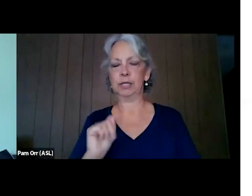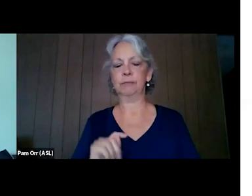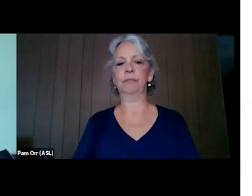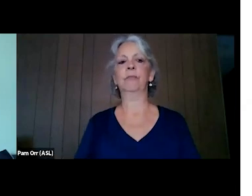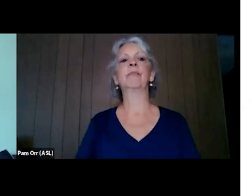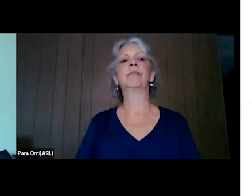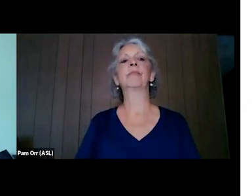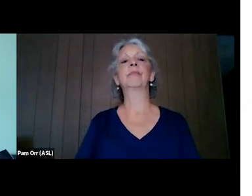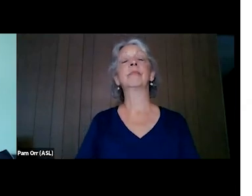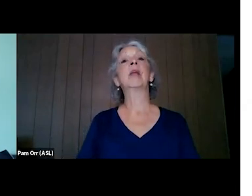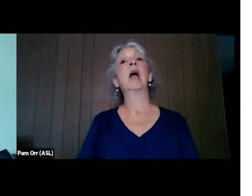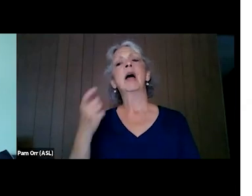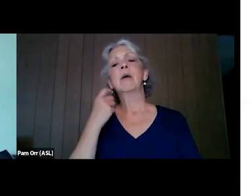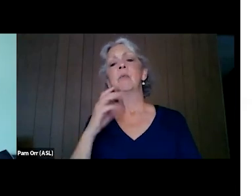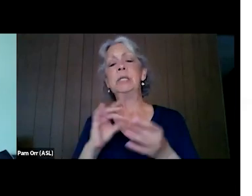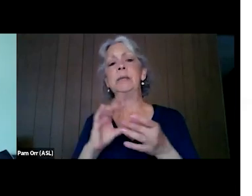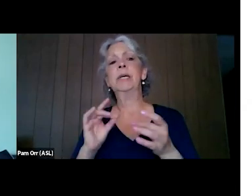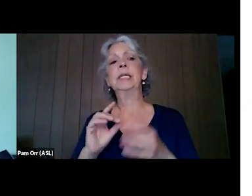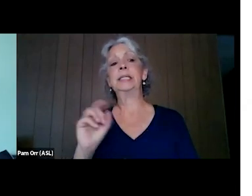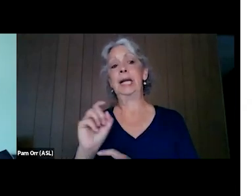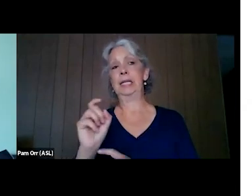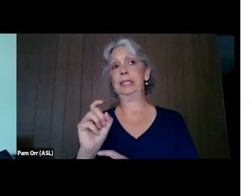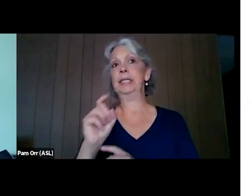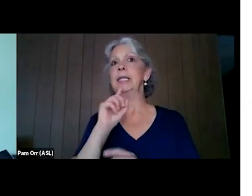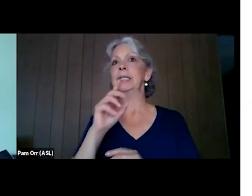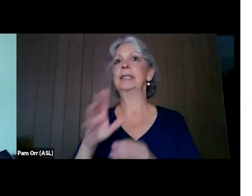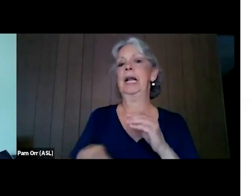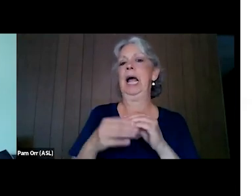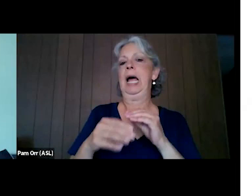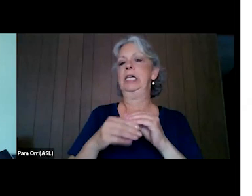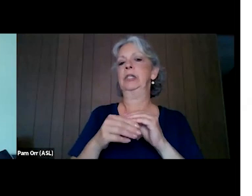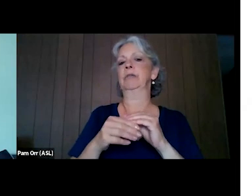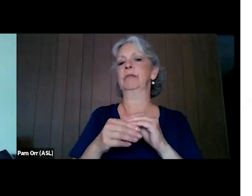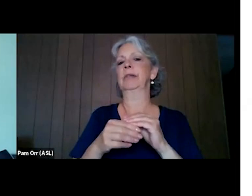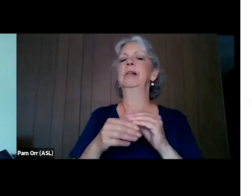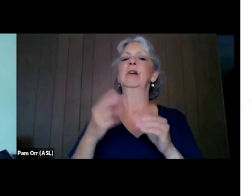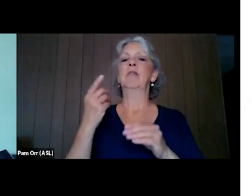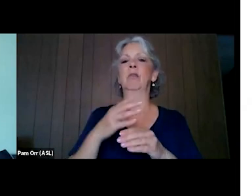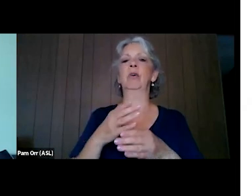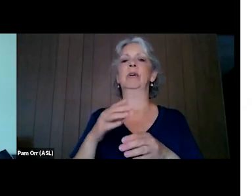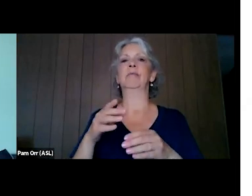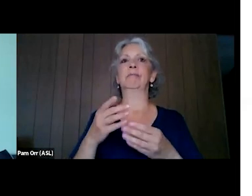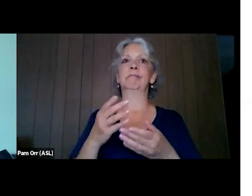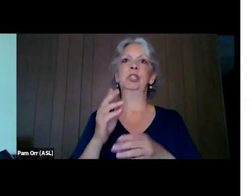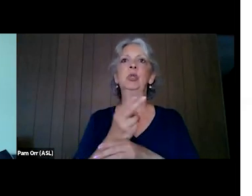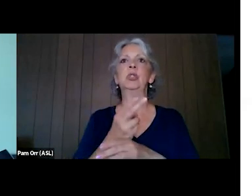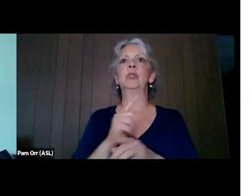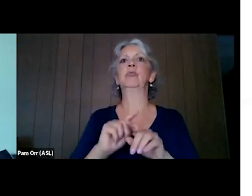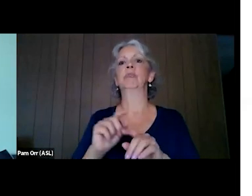So as I mentioned, xylazine is used as an additive. It's essentially a cutting agent, something that is added to other drugs,